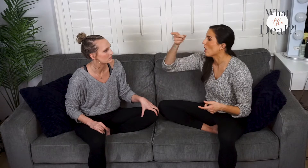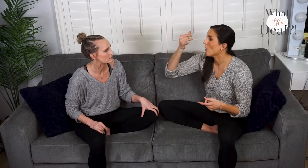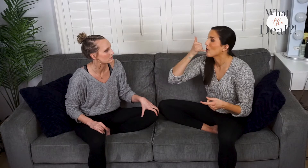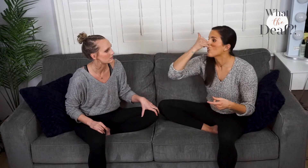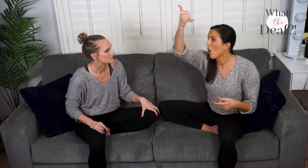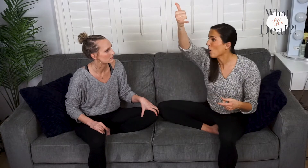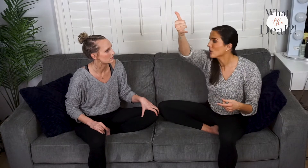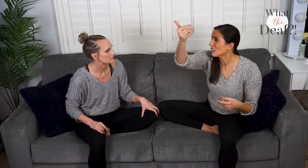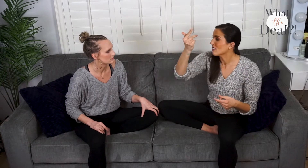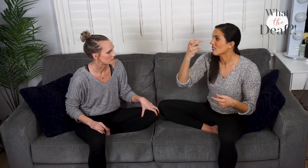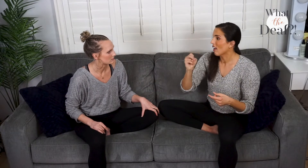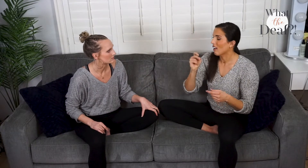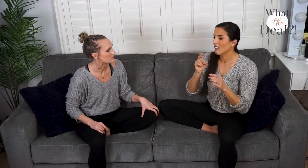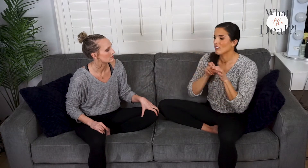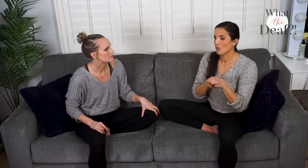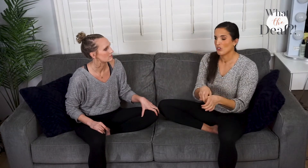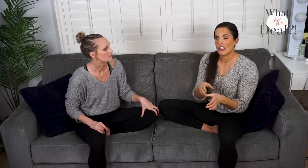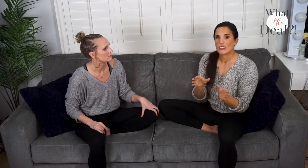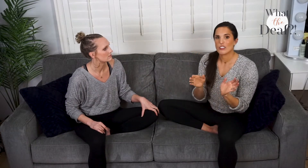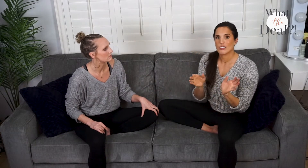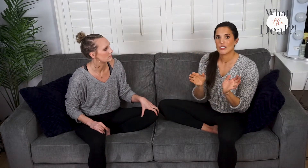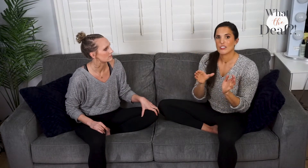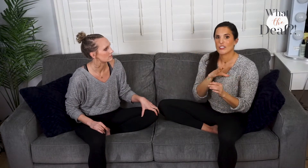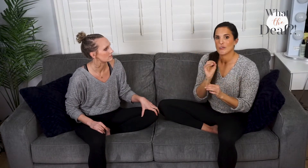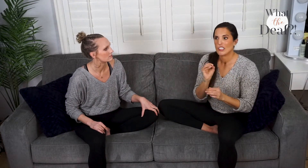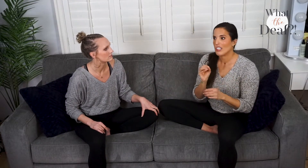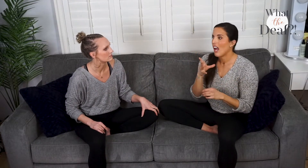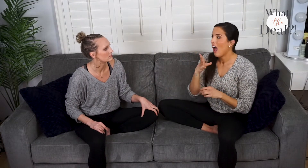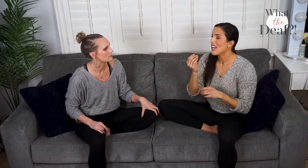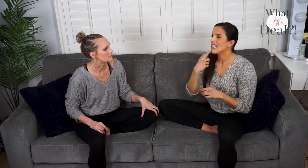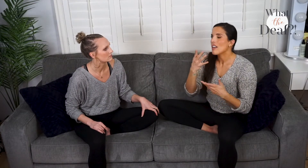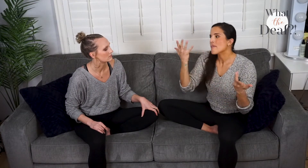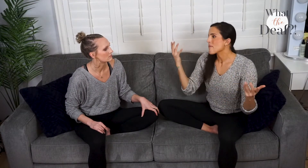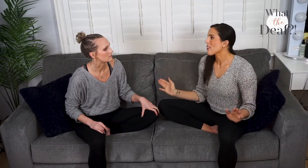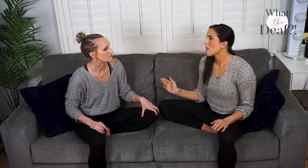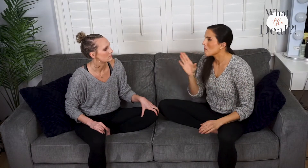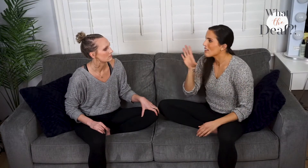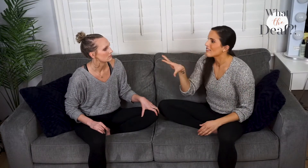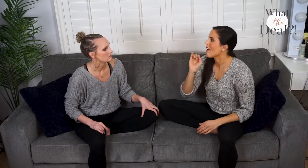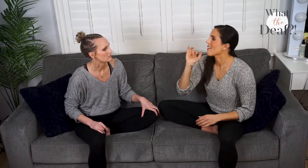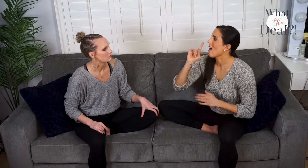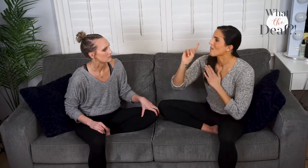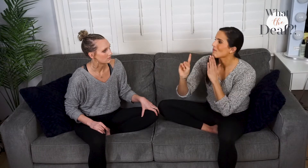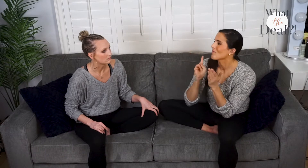So he called the tow truck company and said it's probably gonna take like one hour,